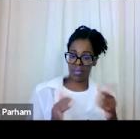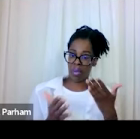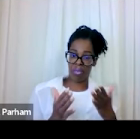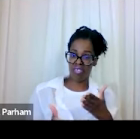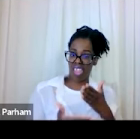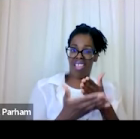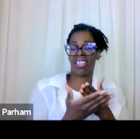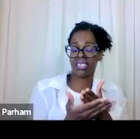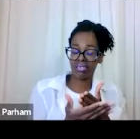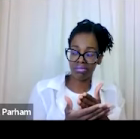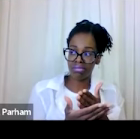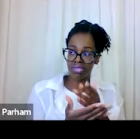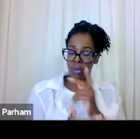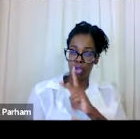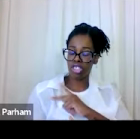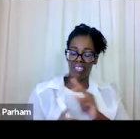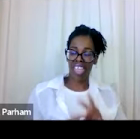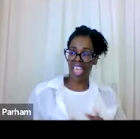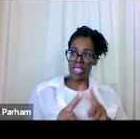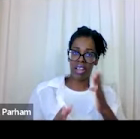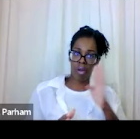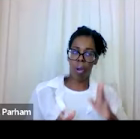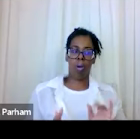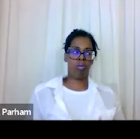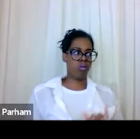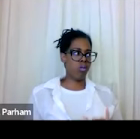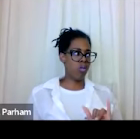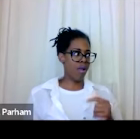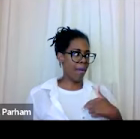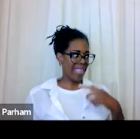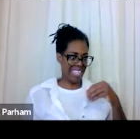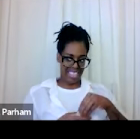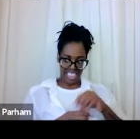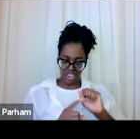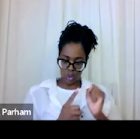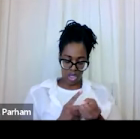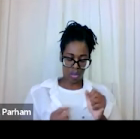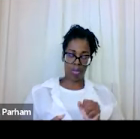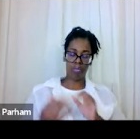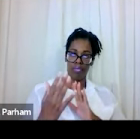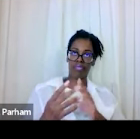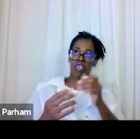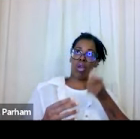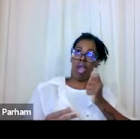They never saw themselves in this situation of being in front of a judge or being incarcerated.